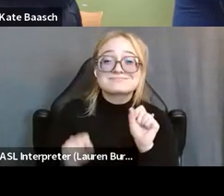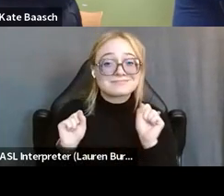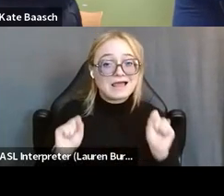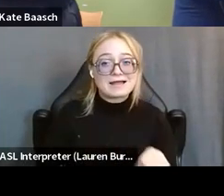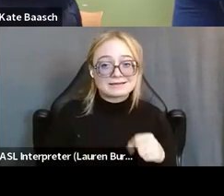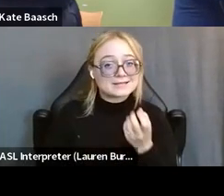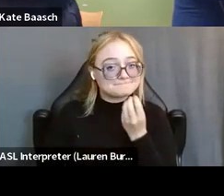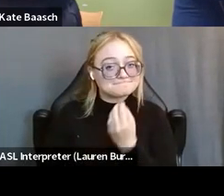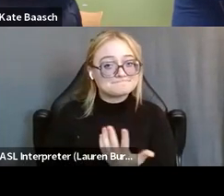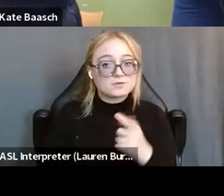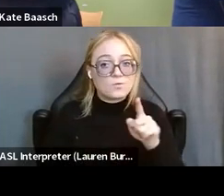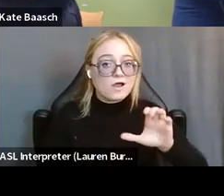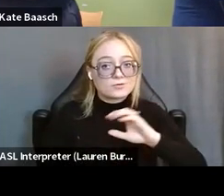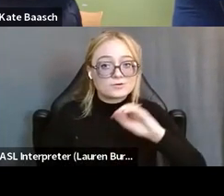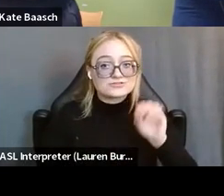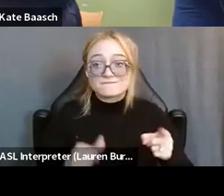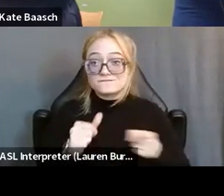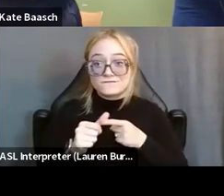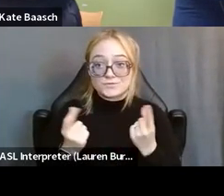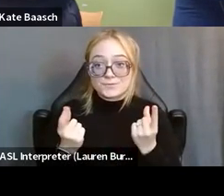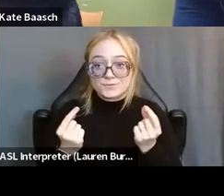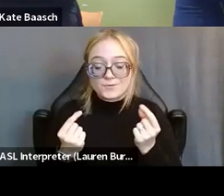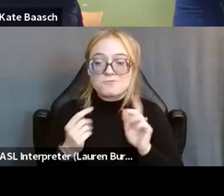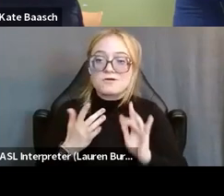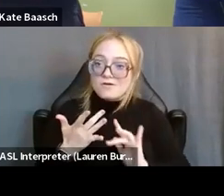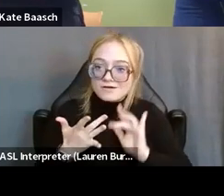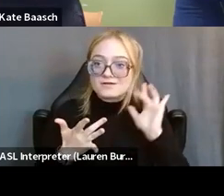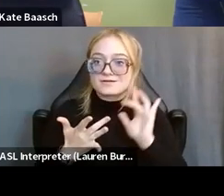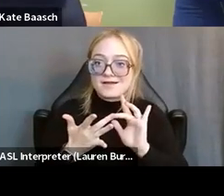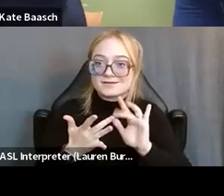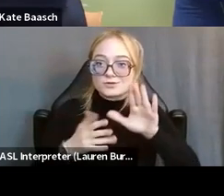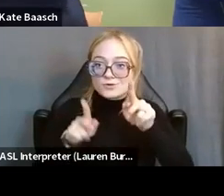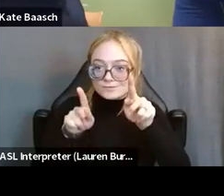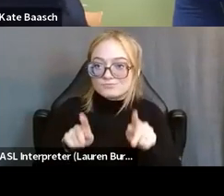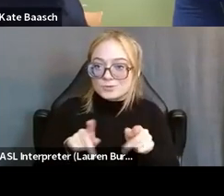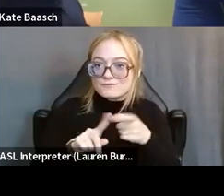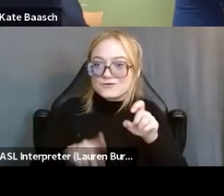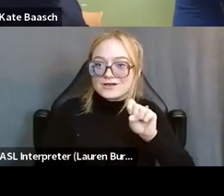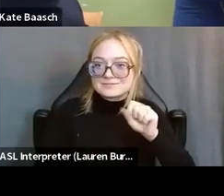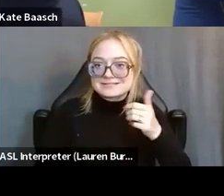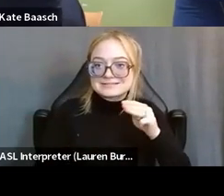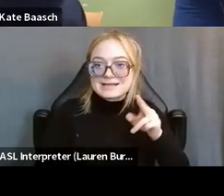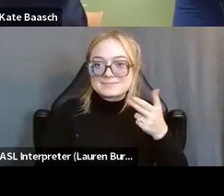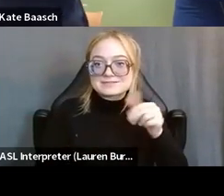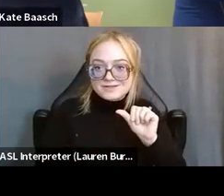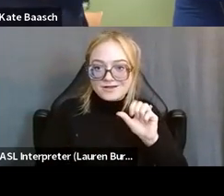a first step can be contacting your person from the SAMHSA or TA center and asking like,